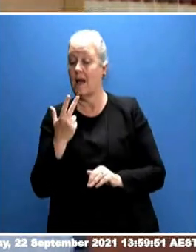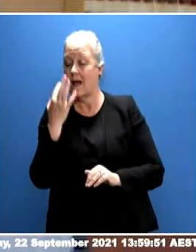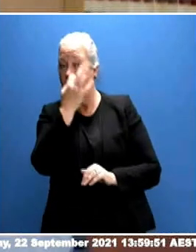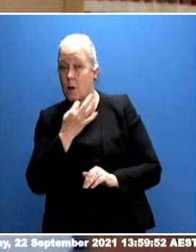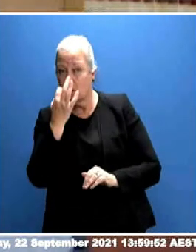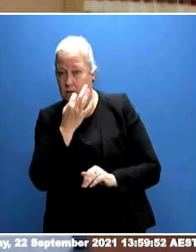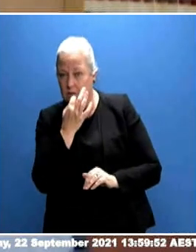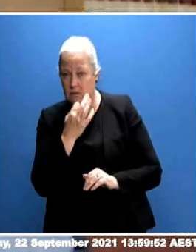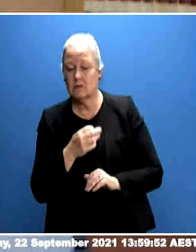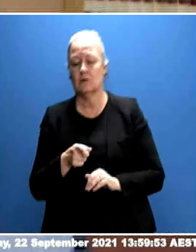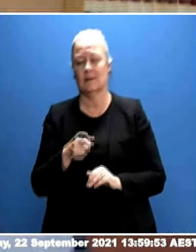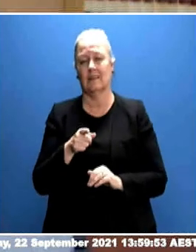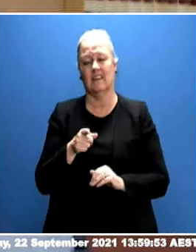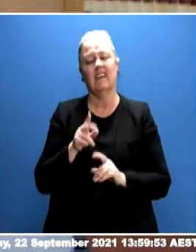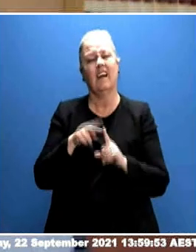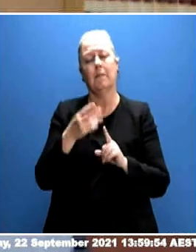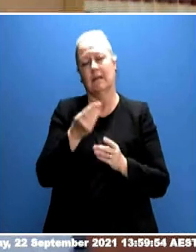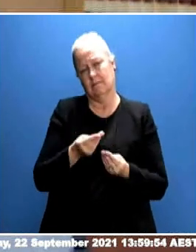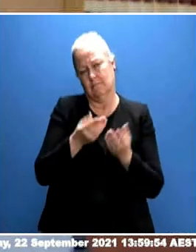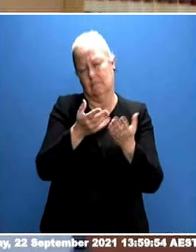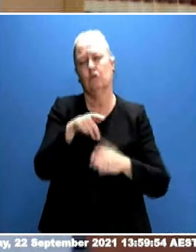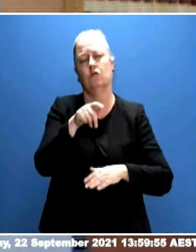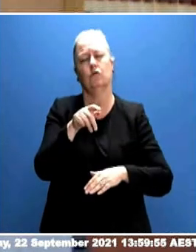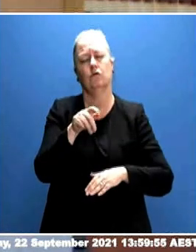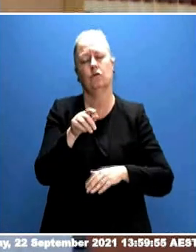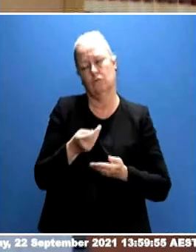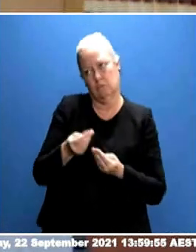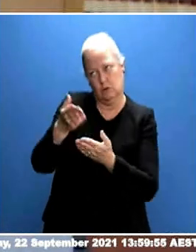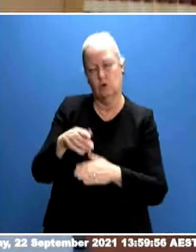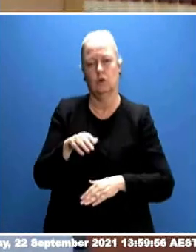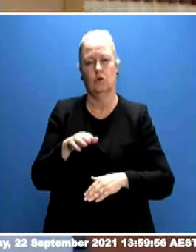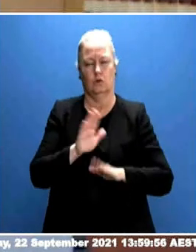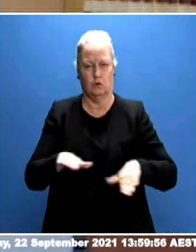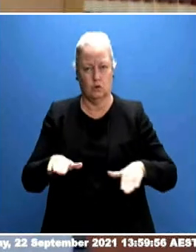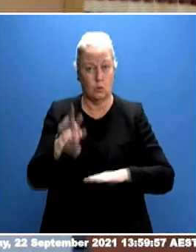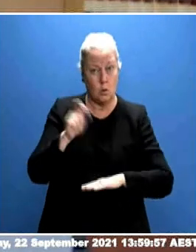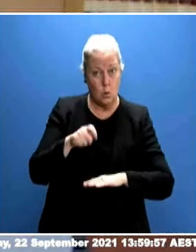has to be made to the Children's Court, and the court will then confirm whether they agree with that decision.